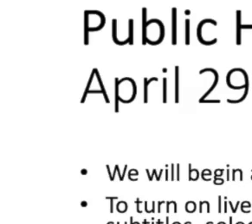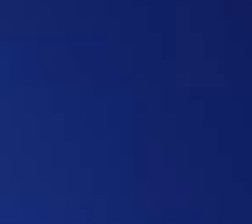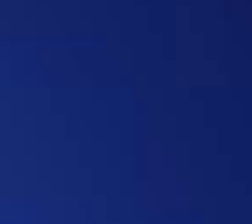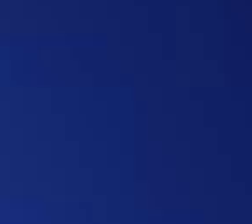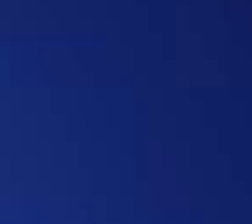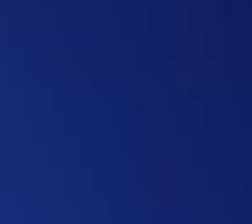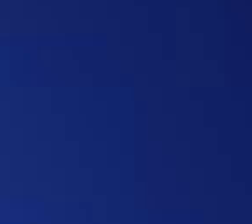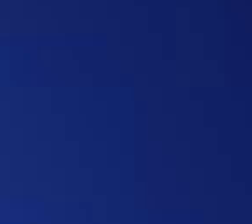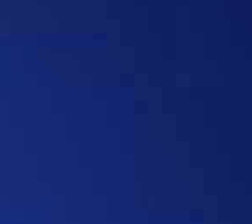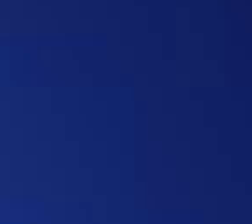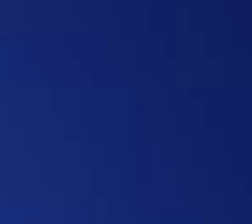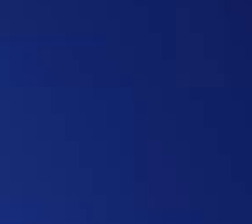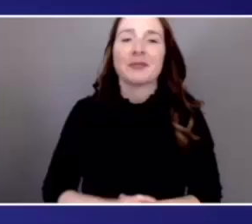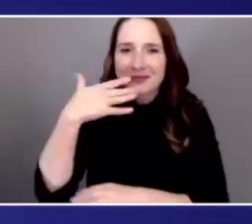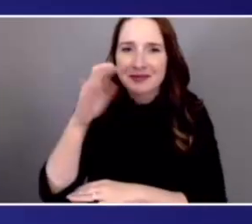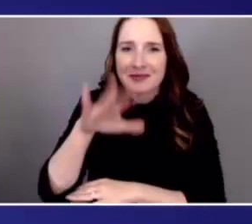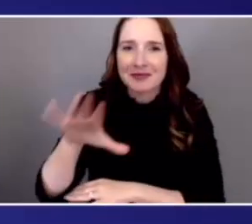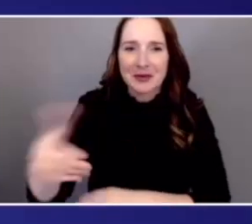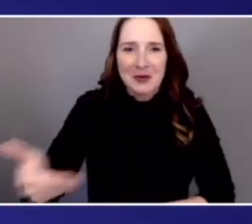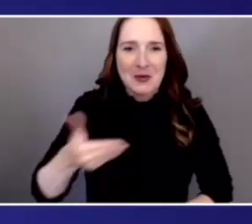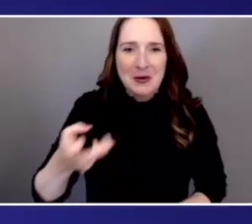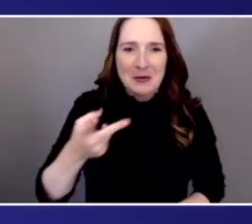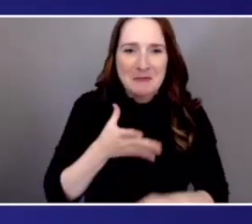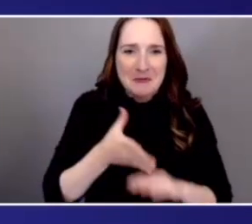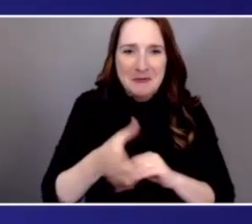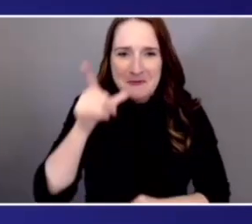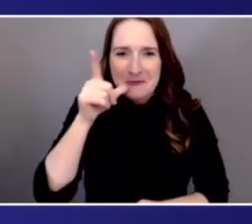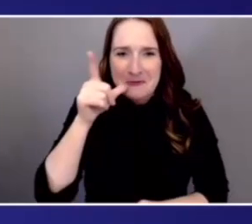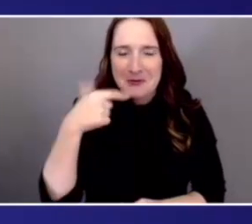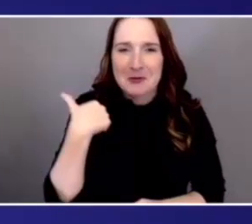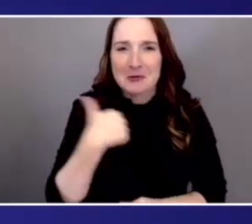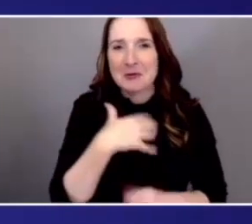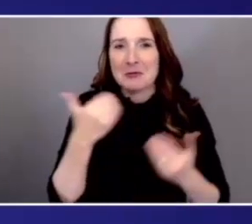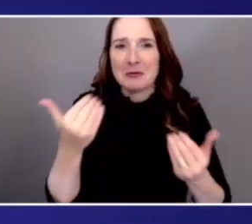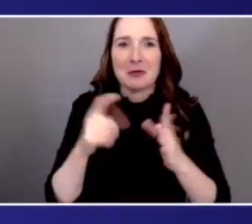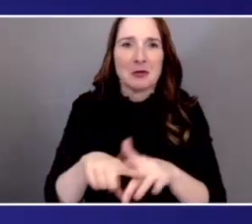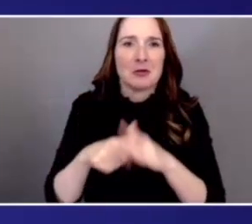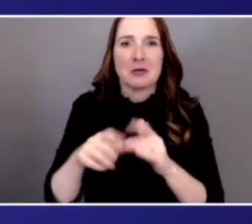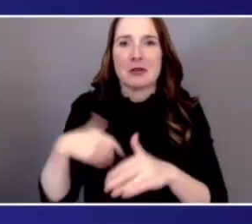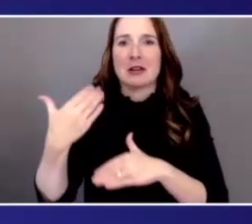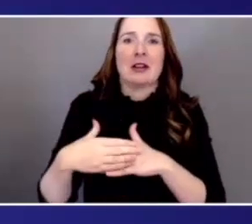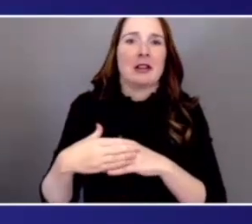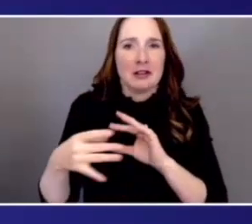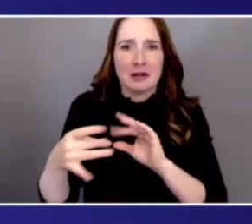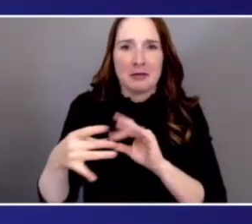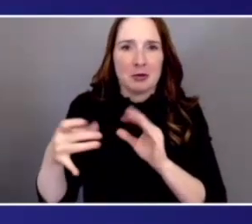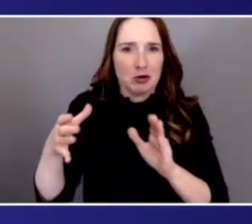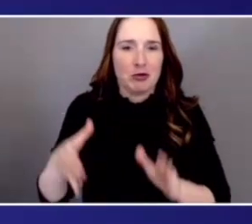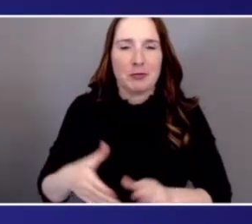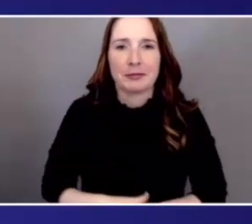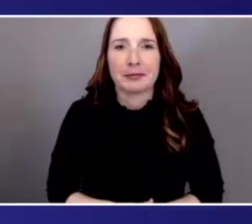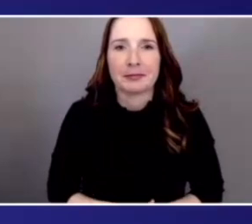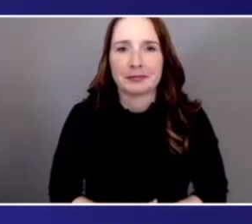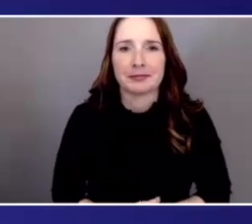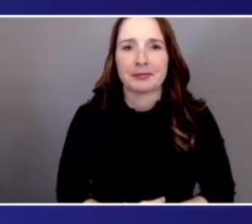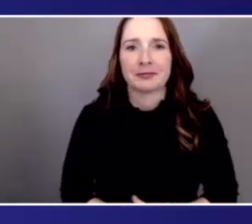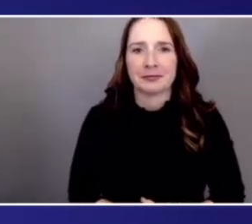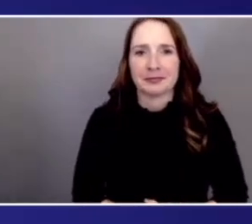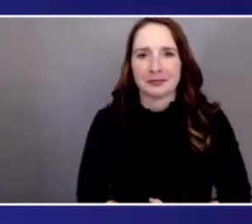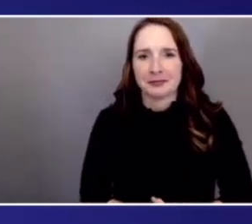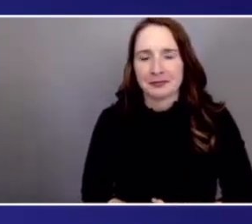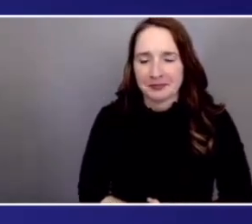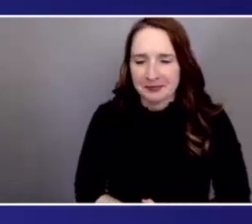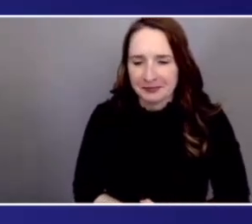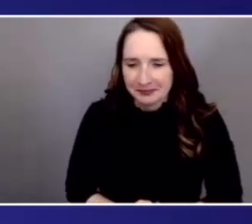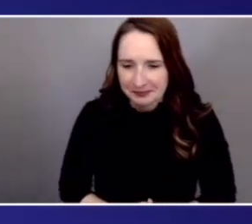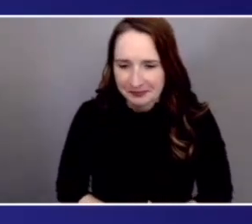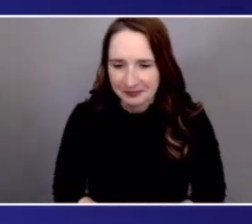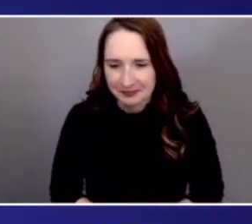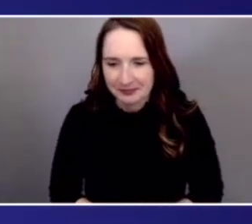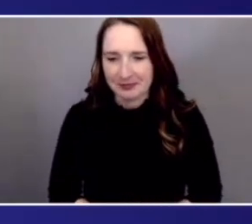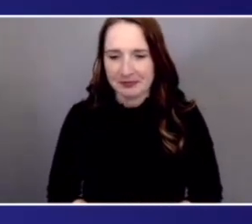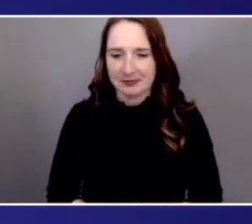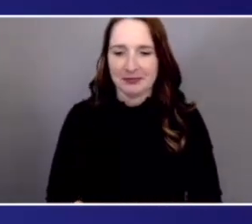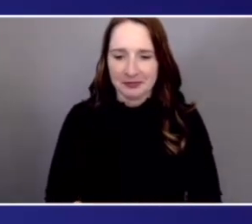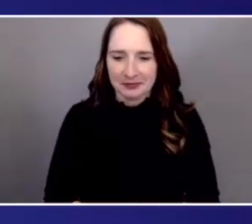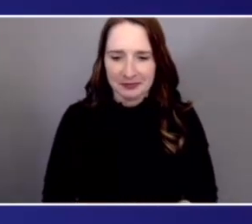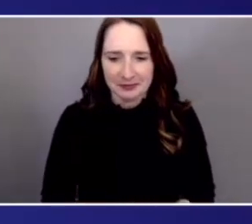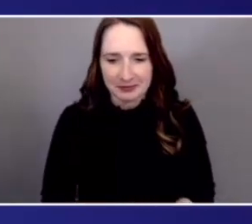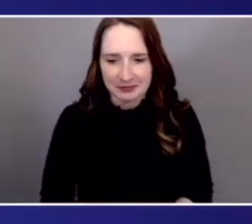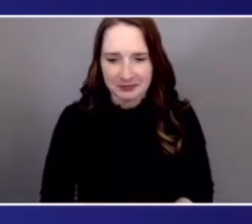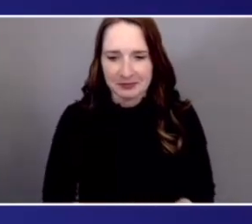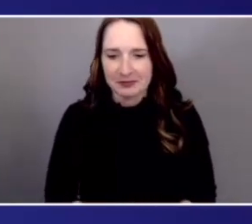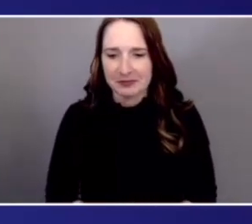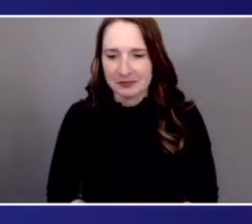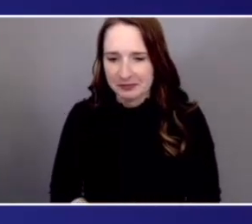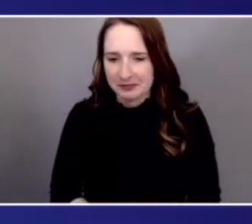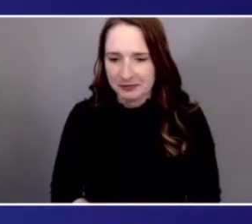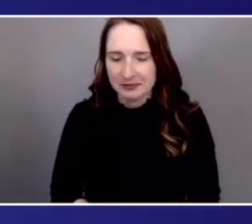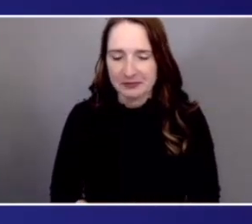Good afternoon. Welcome back from lunch. We'll get right started with our next comment.